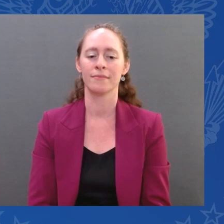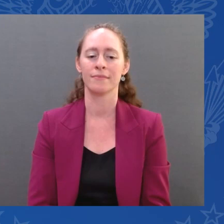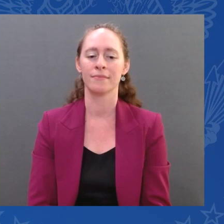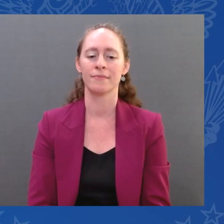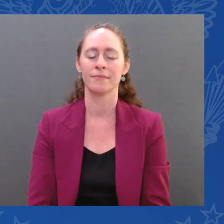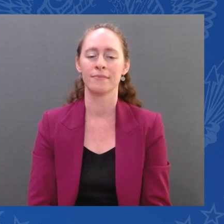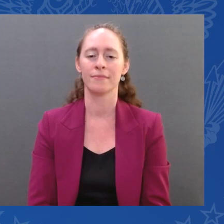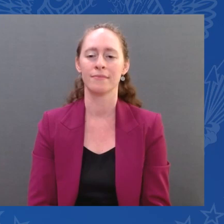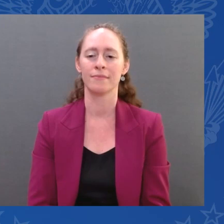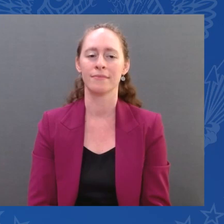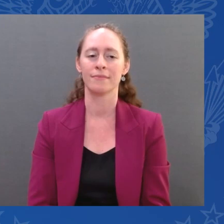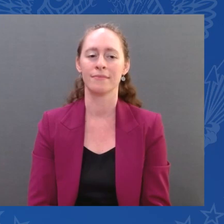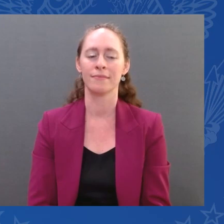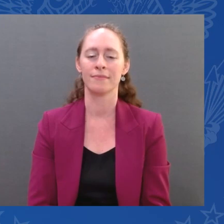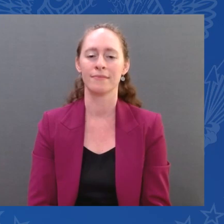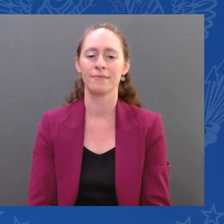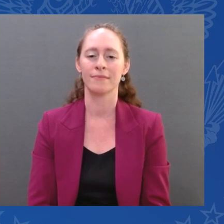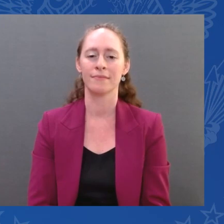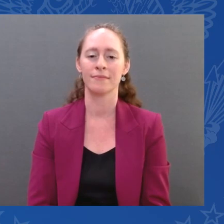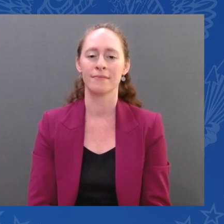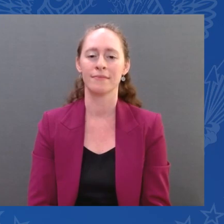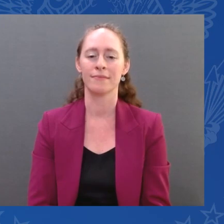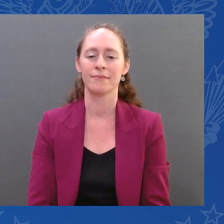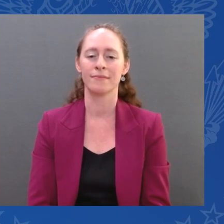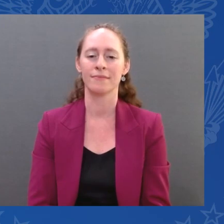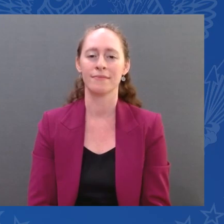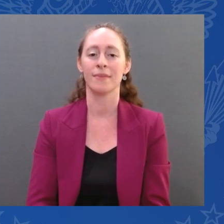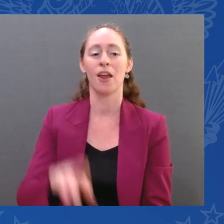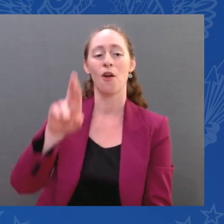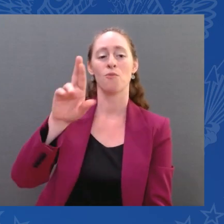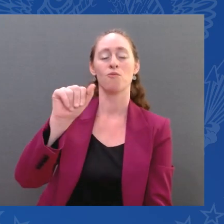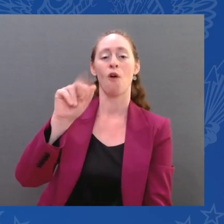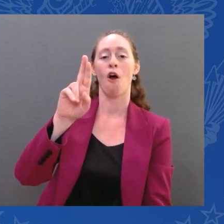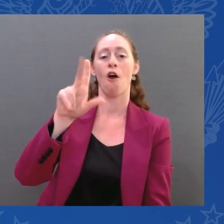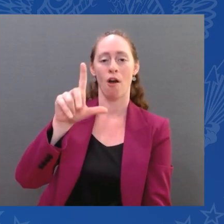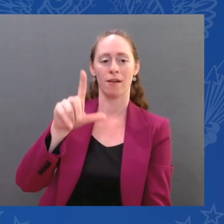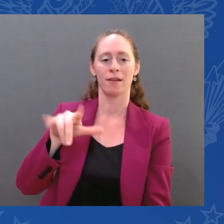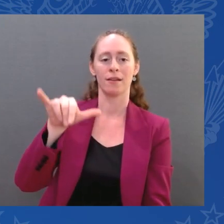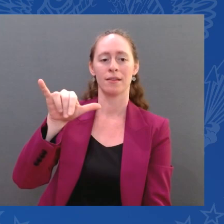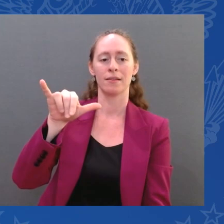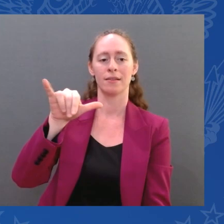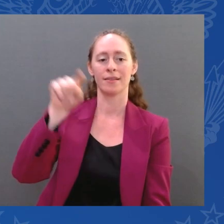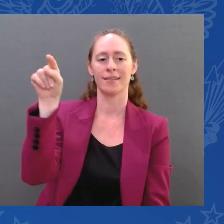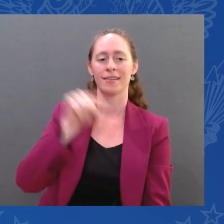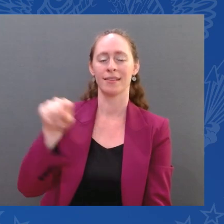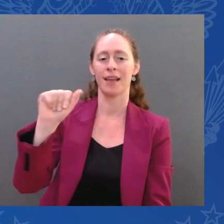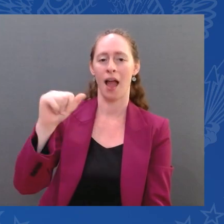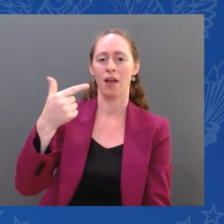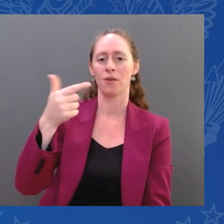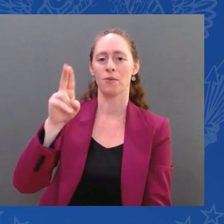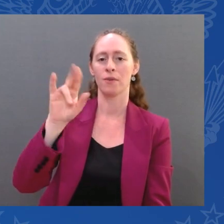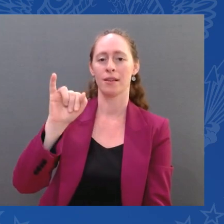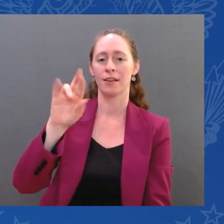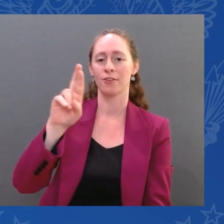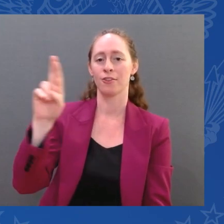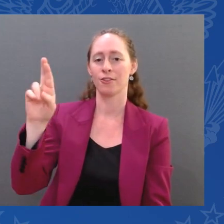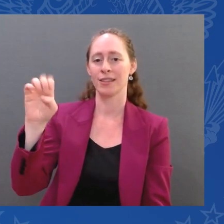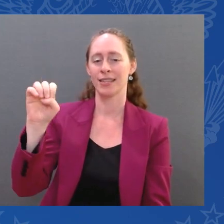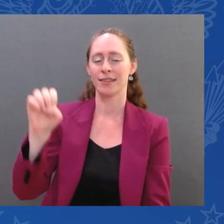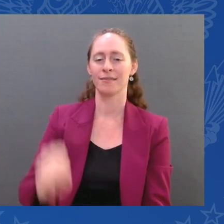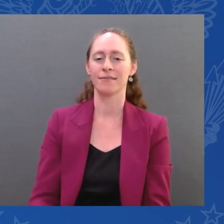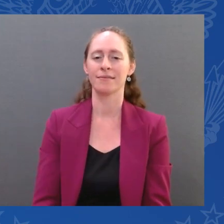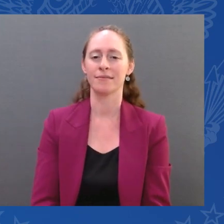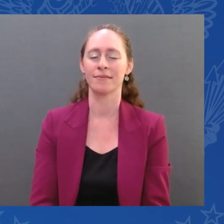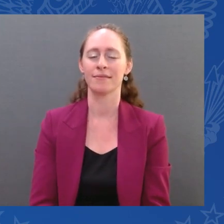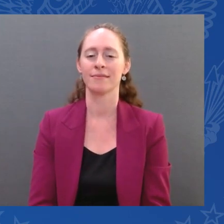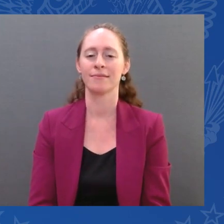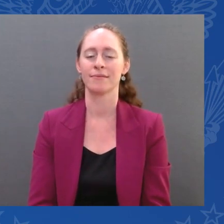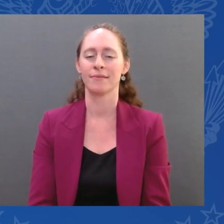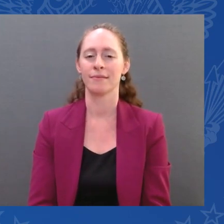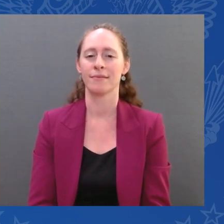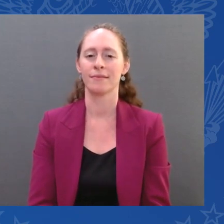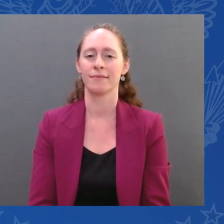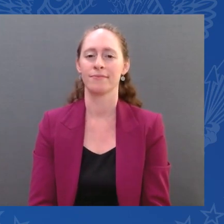Raul Yzaguirre.